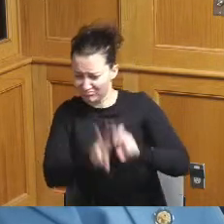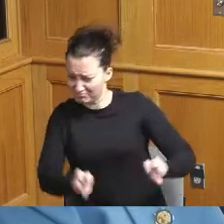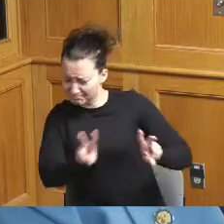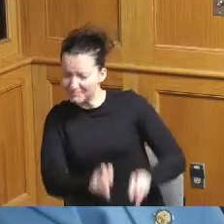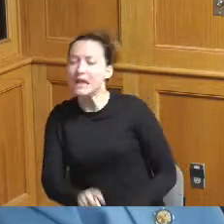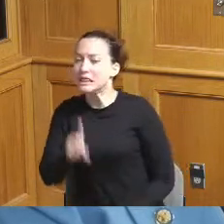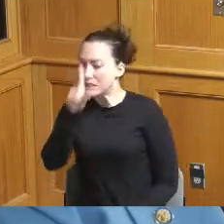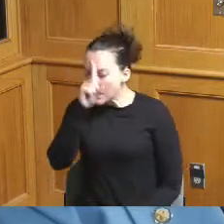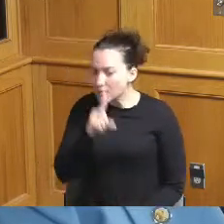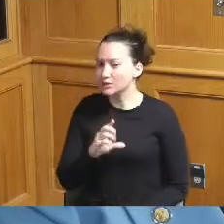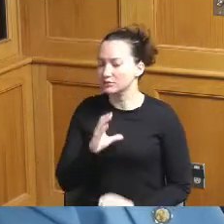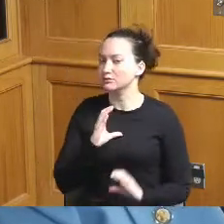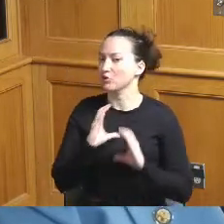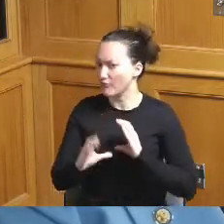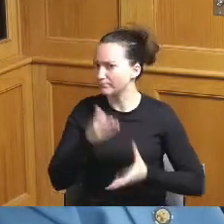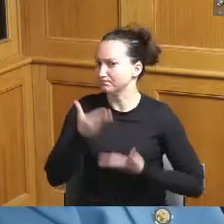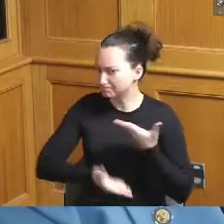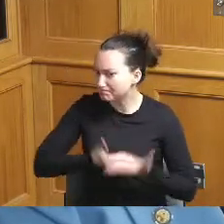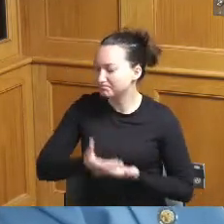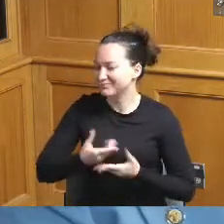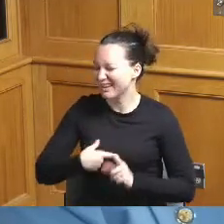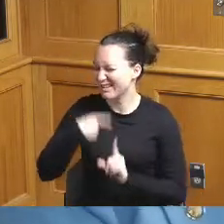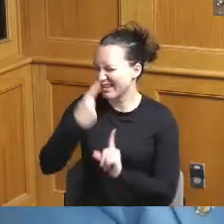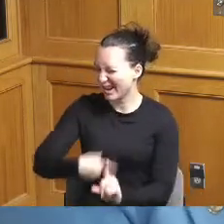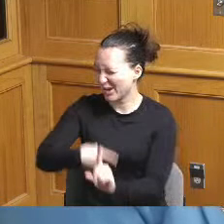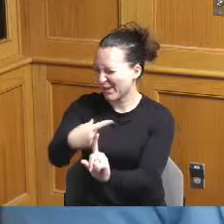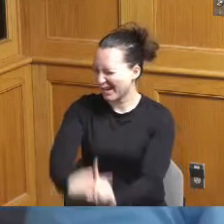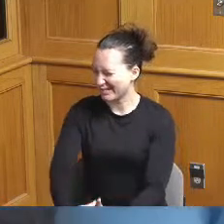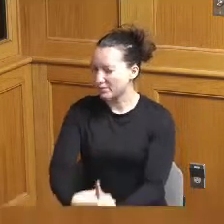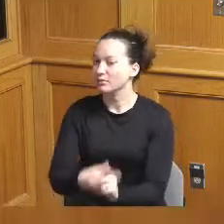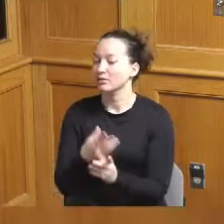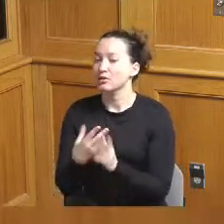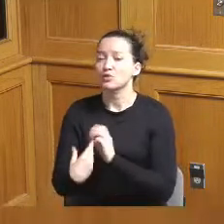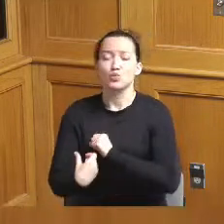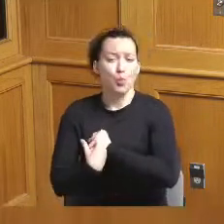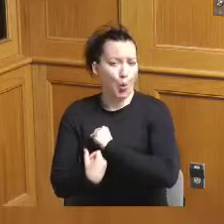think as we have a conversation moving into next month we do have some support and I just want to